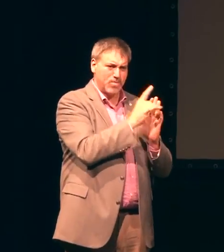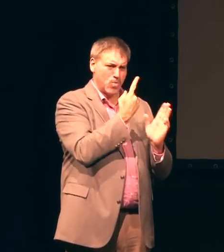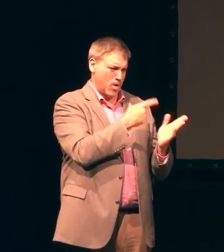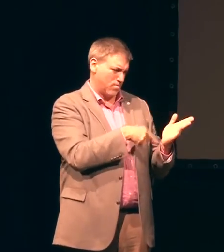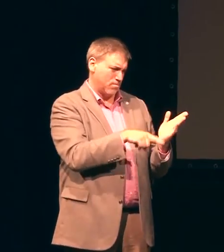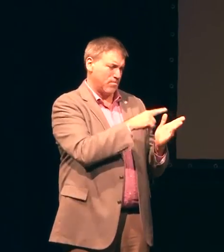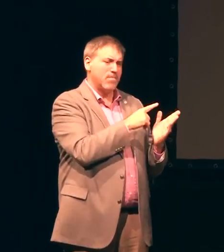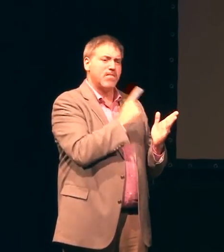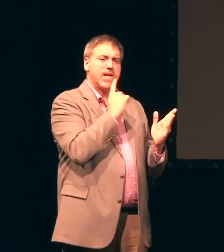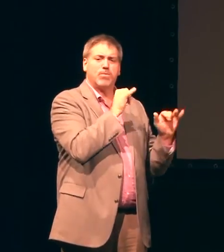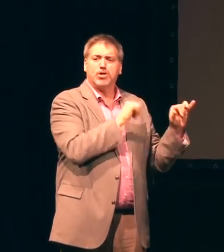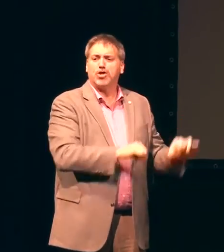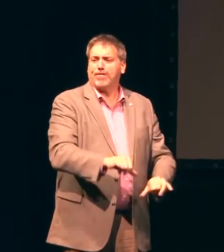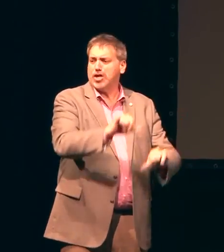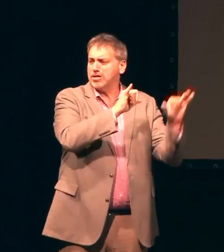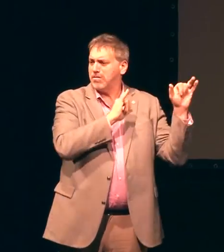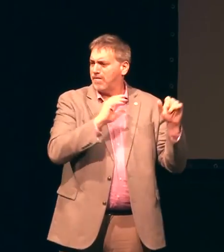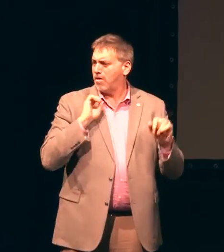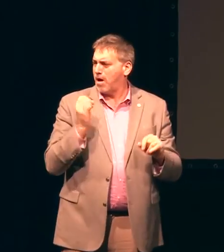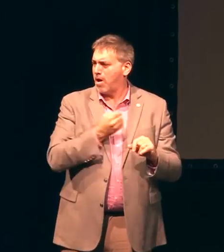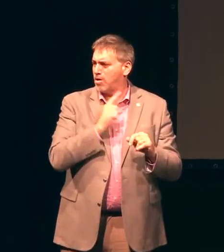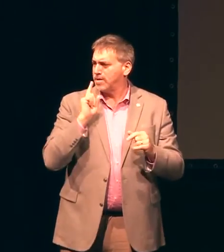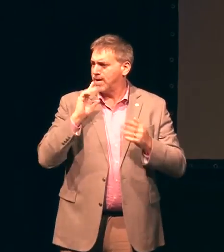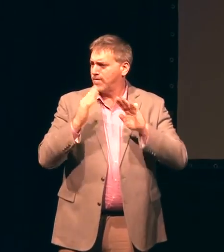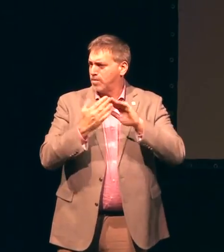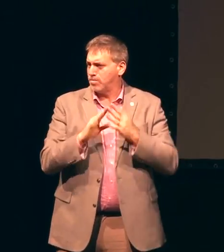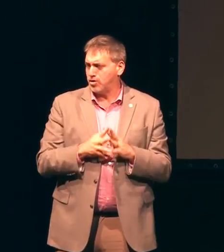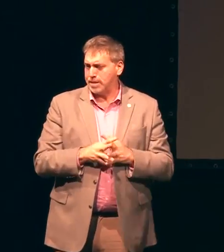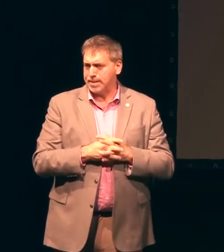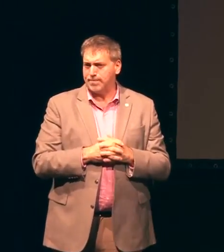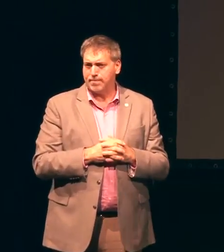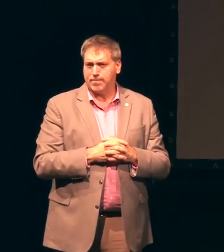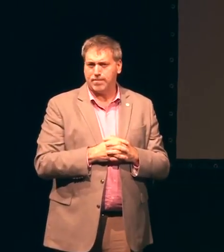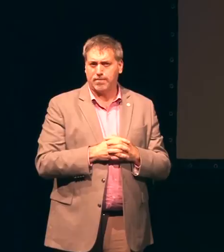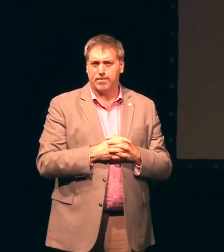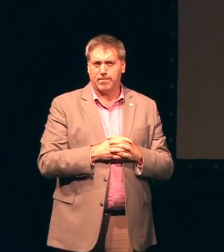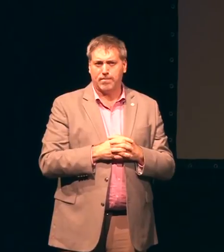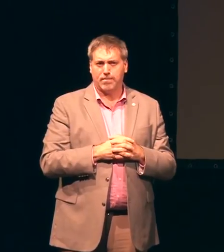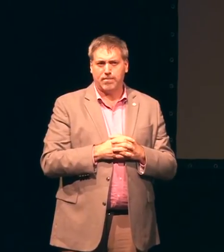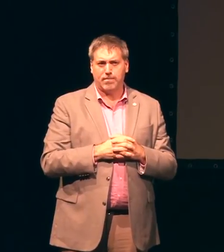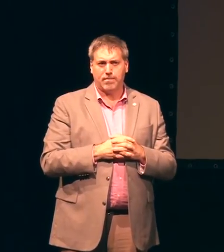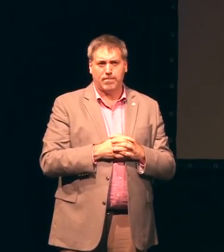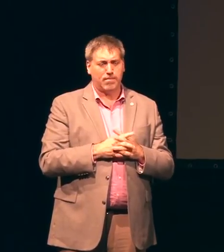challenged my board to develop this statement. So that it can be a standard and universal